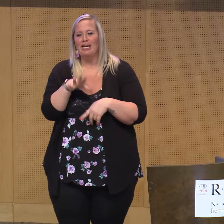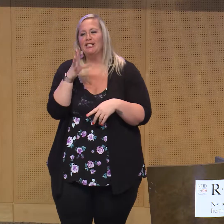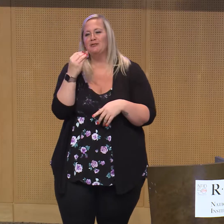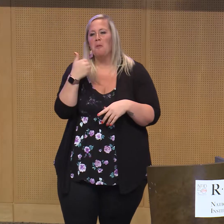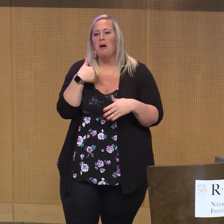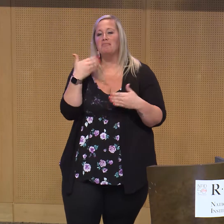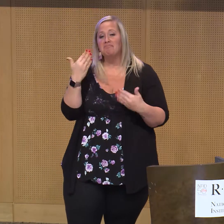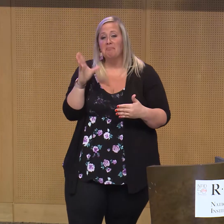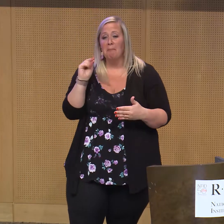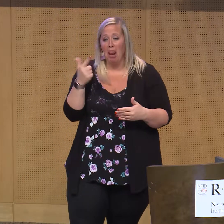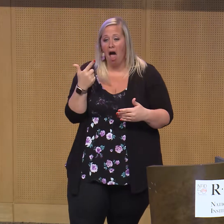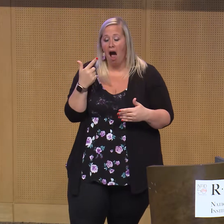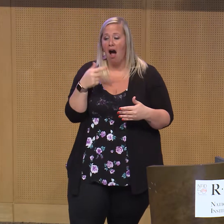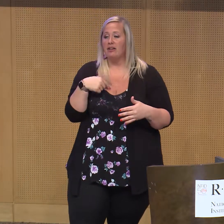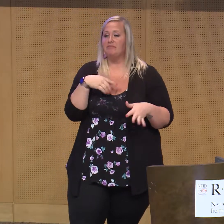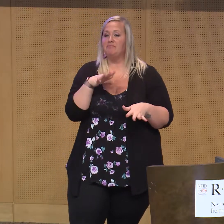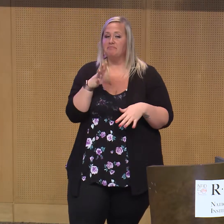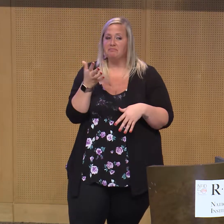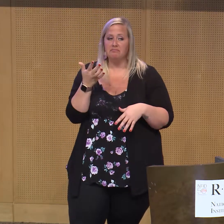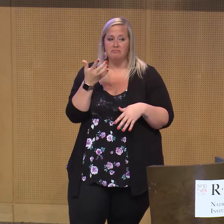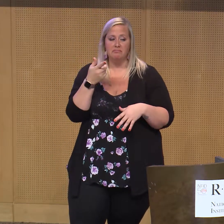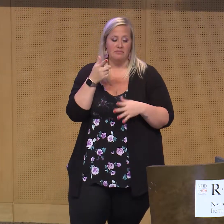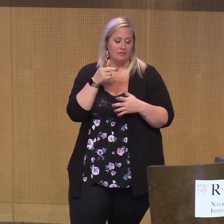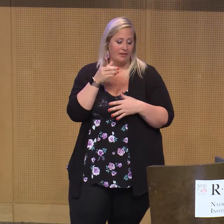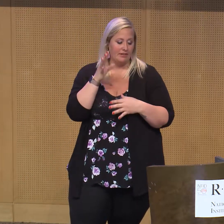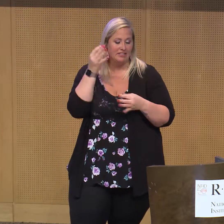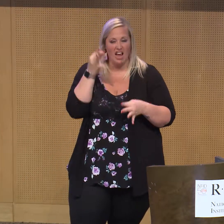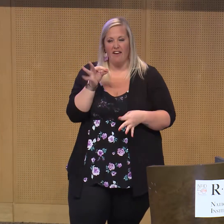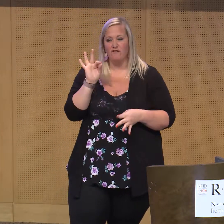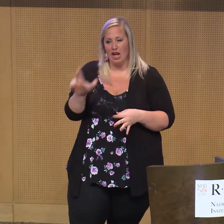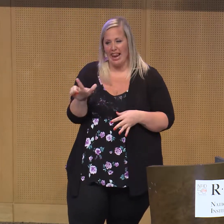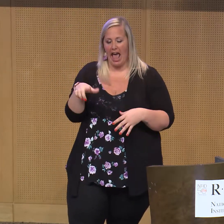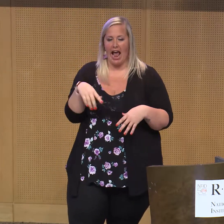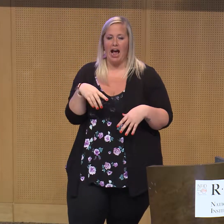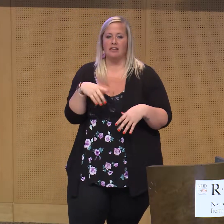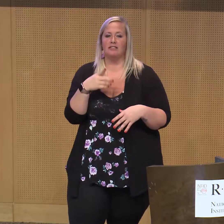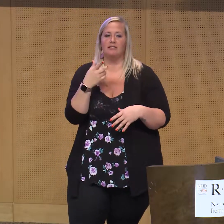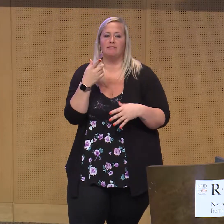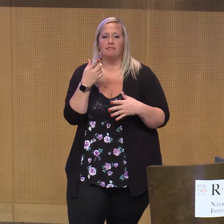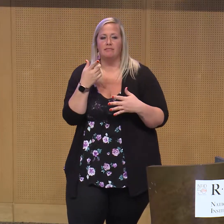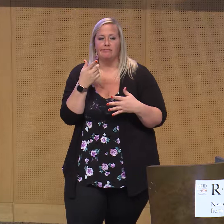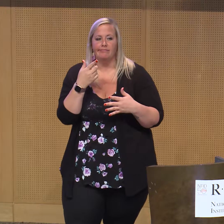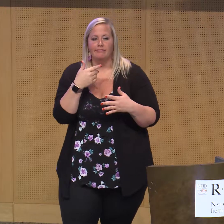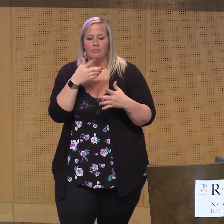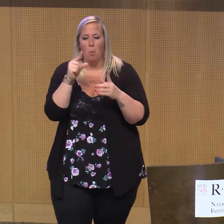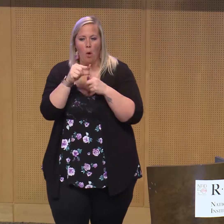Blogs were popular back then, and so I created blogs and websites on a freelance basis